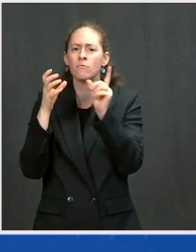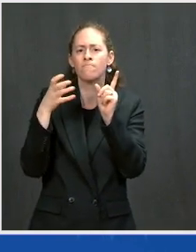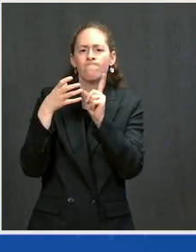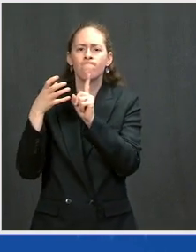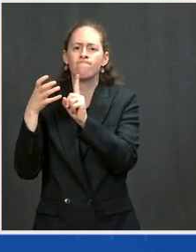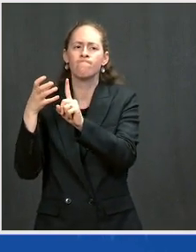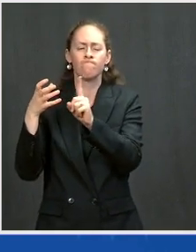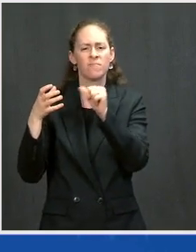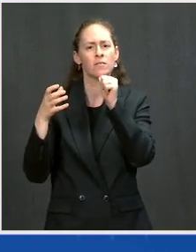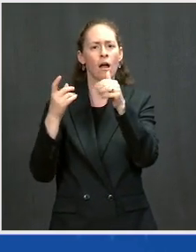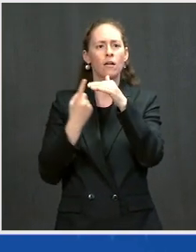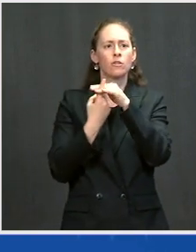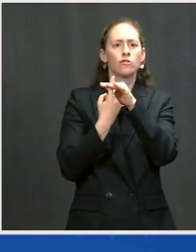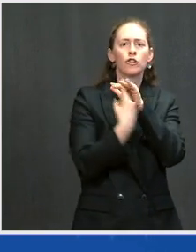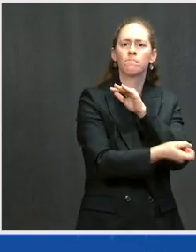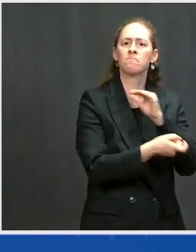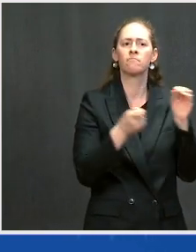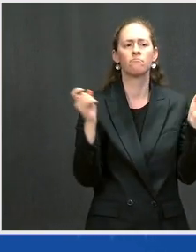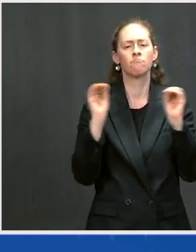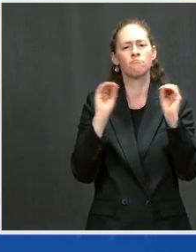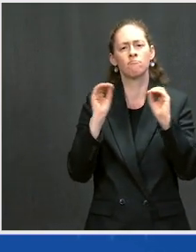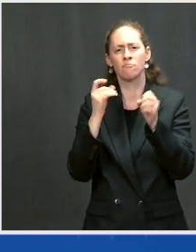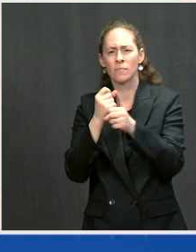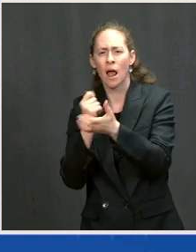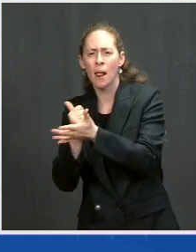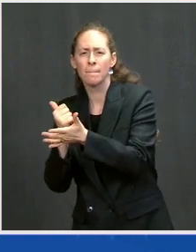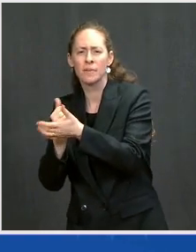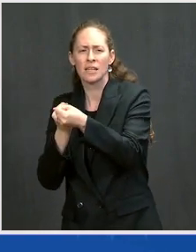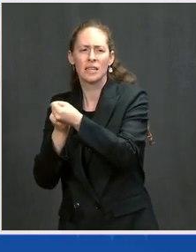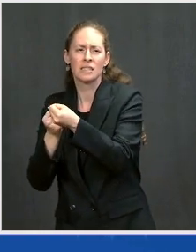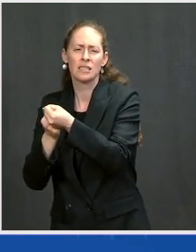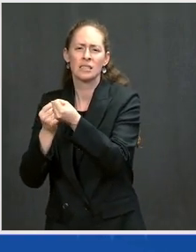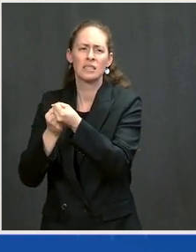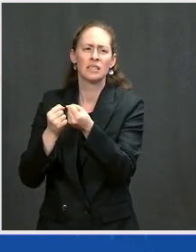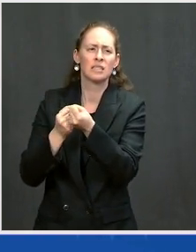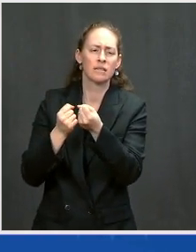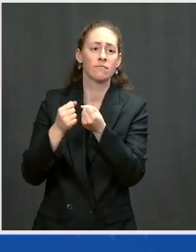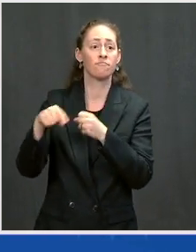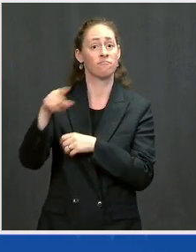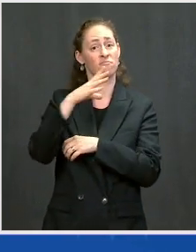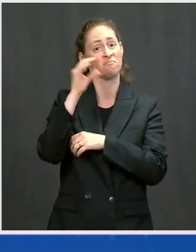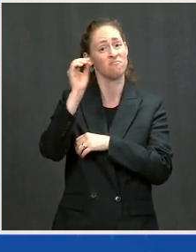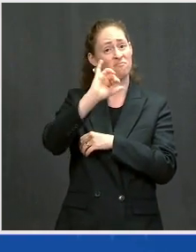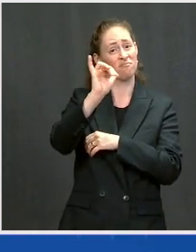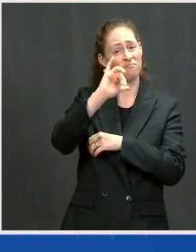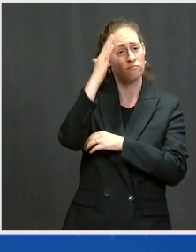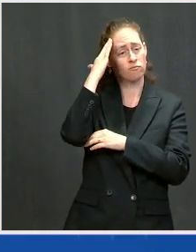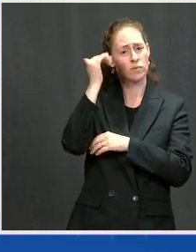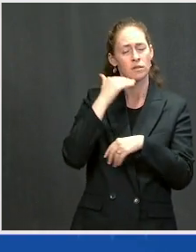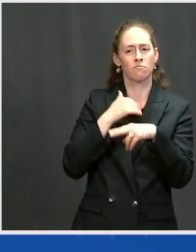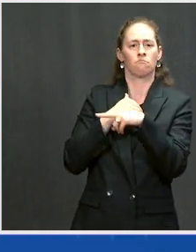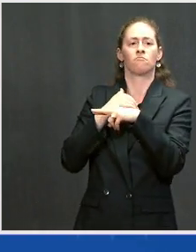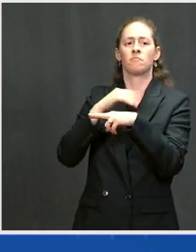And the people in the Republic of Korea haven’t forgotten as evidenced by the fact that the Prime Minister of Korea is here for this ceremony.